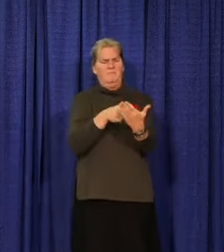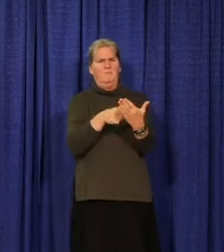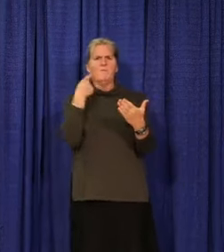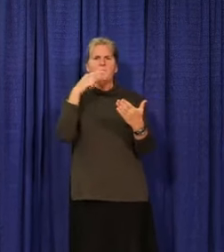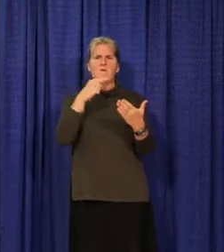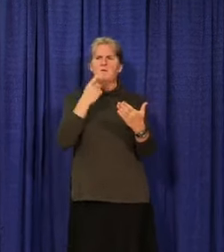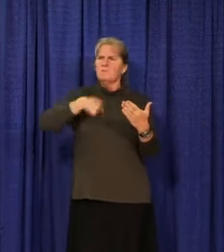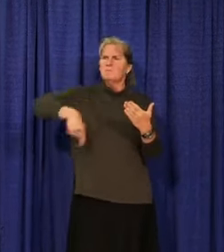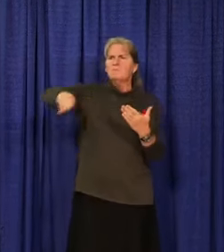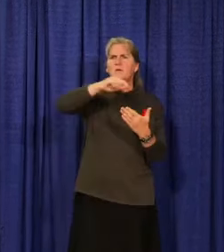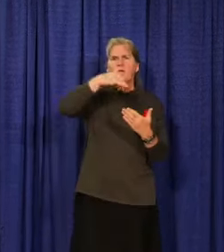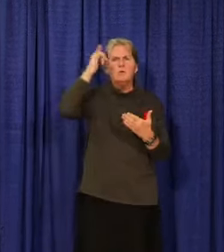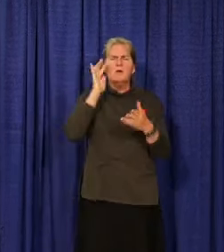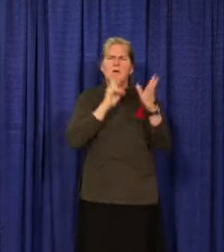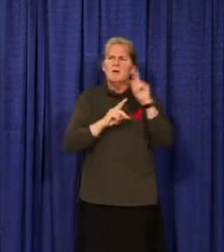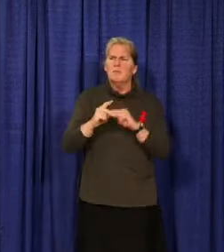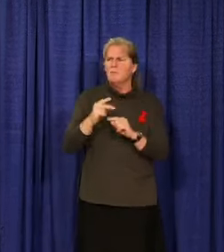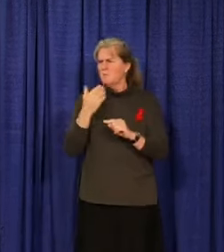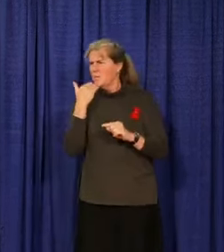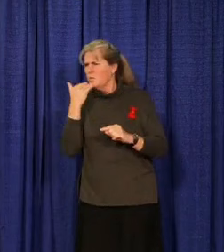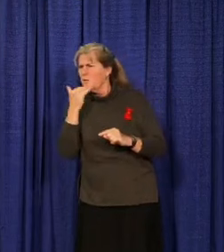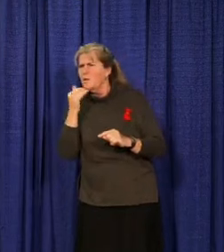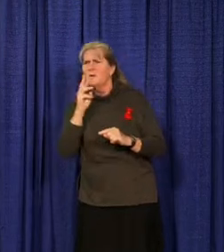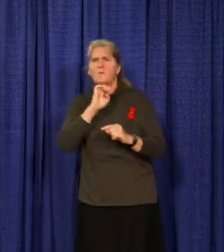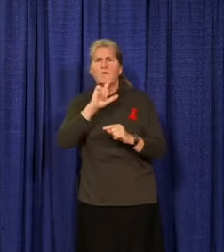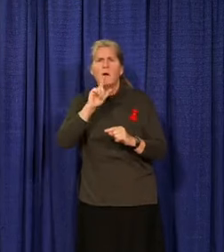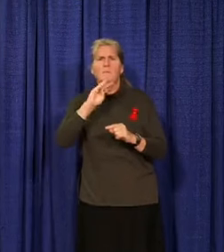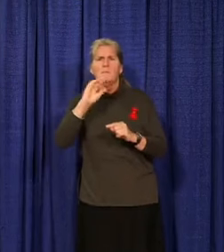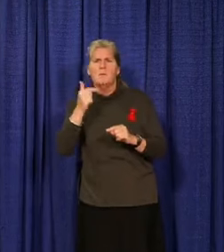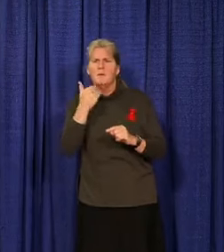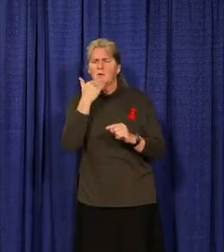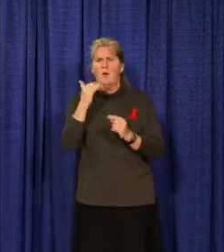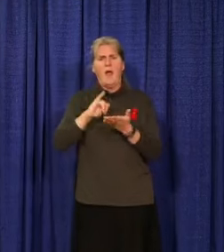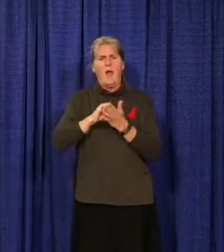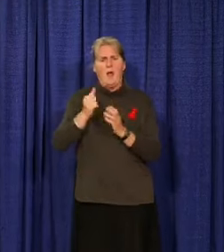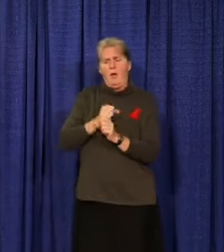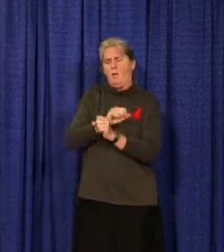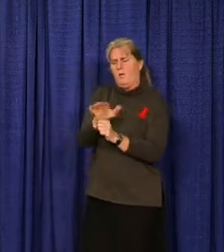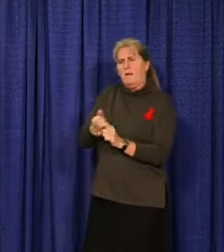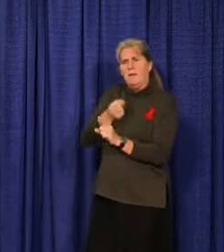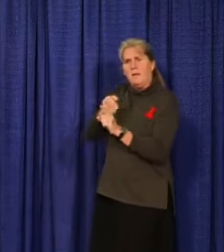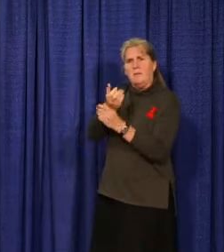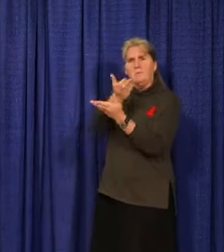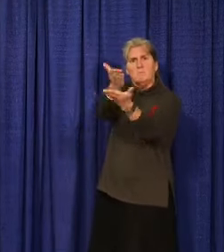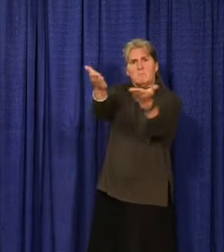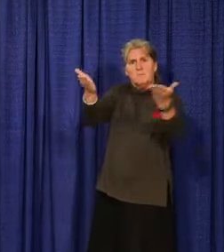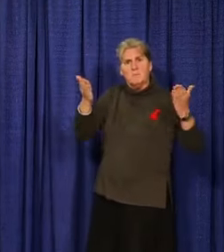well-being in the territory and help us better understand the local impacts of COVID-19.